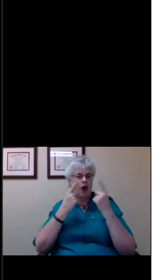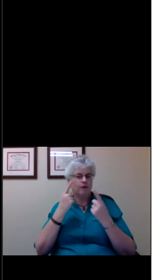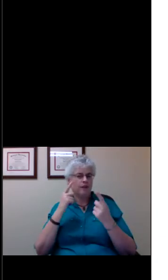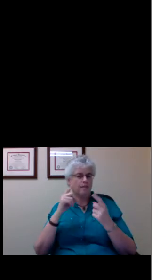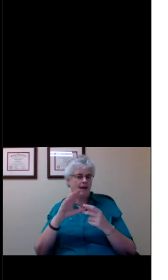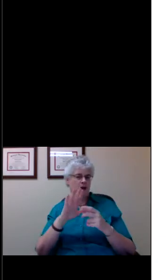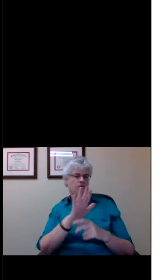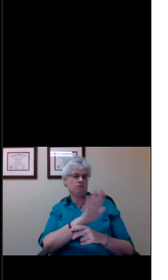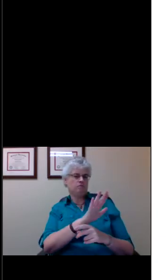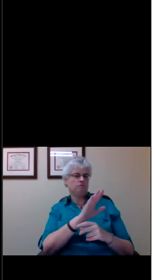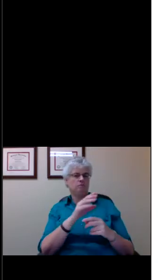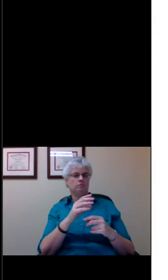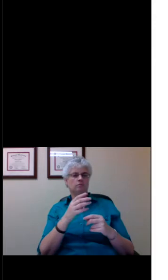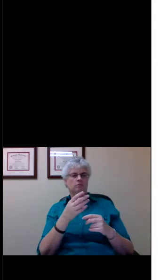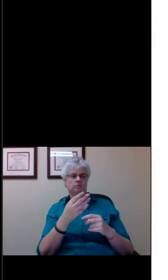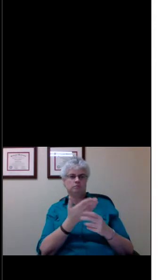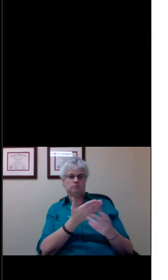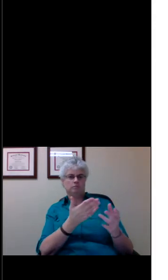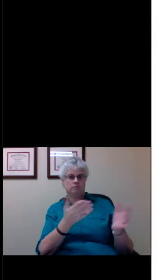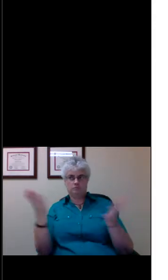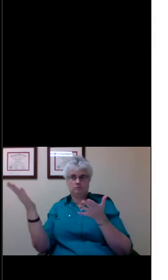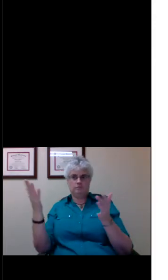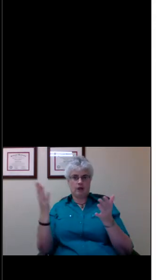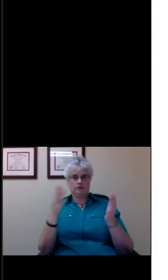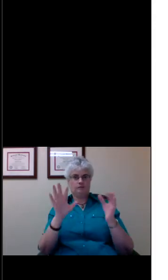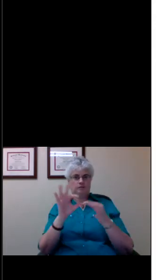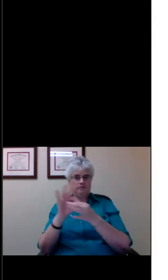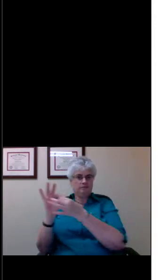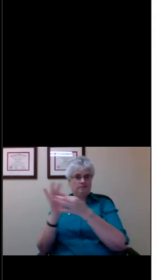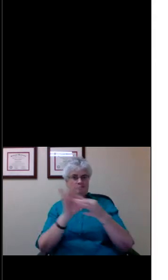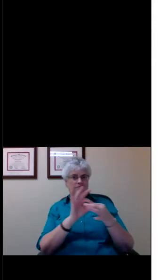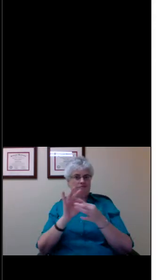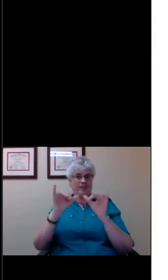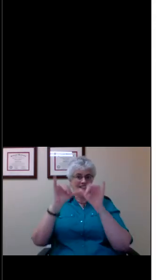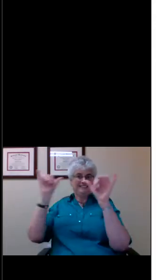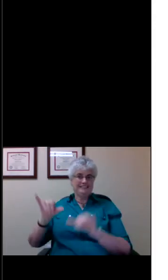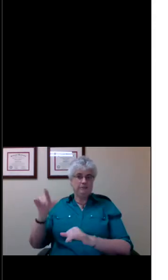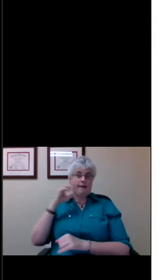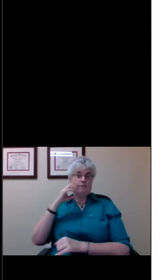interpretation is thoughtful, and is also considerate of the person that